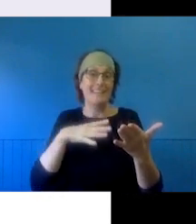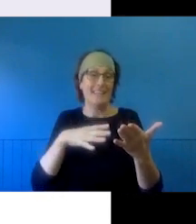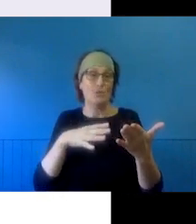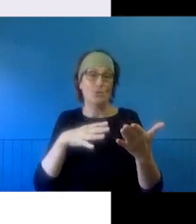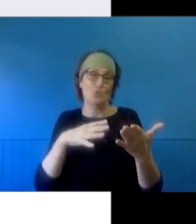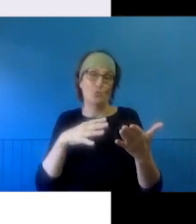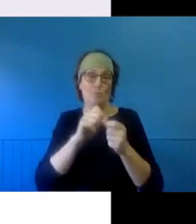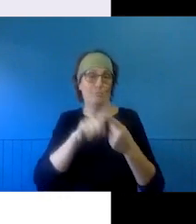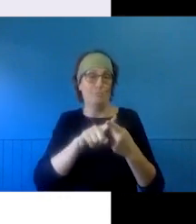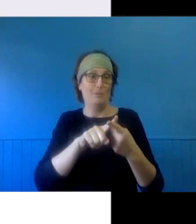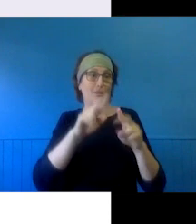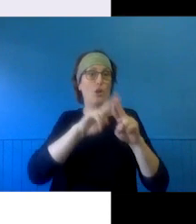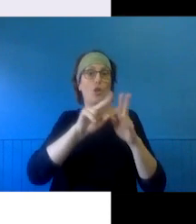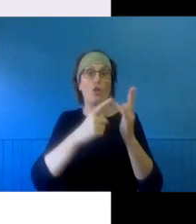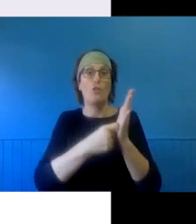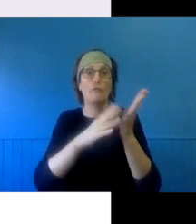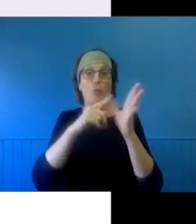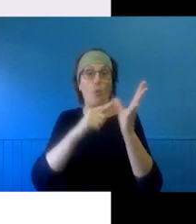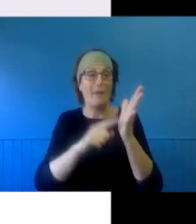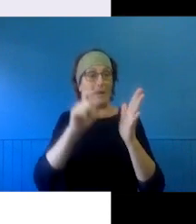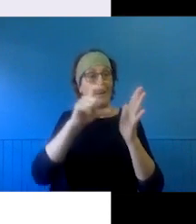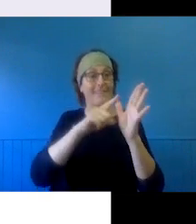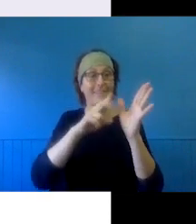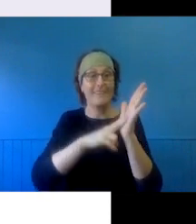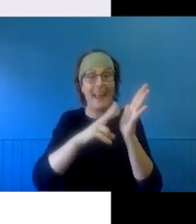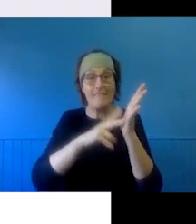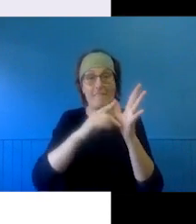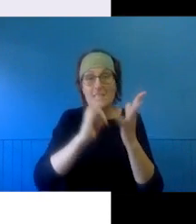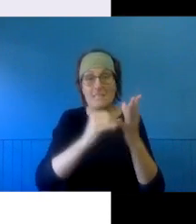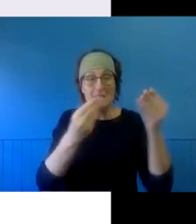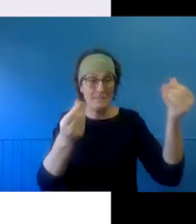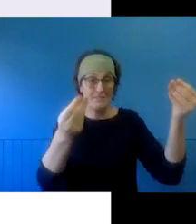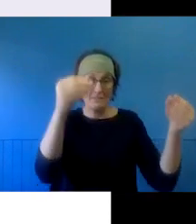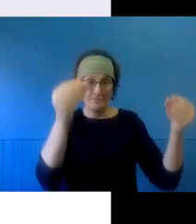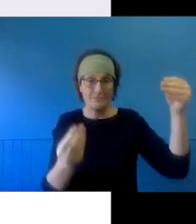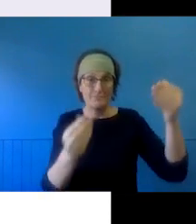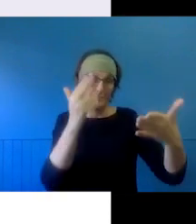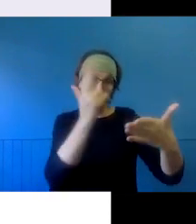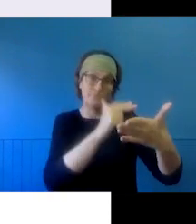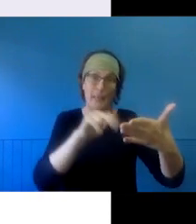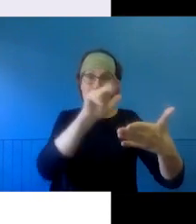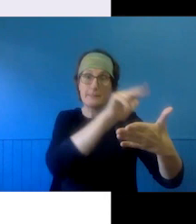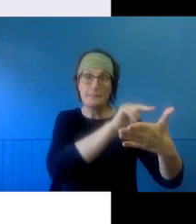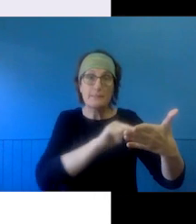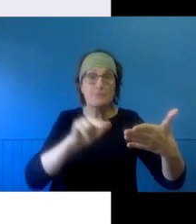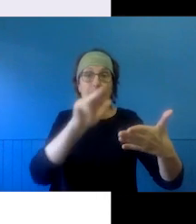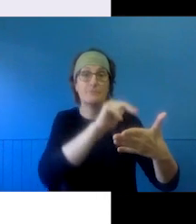is, you know, canvas, paint on canvas, the story has to be written